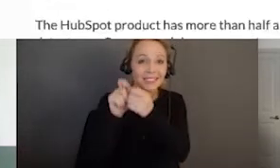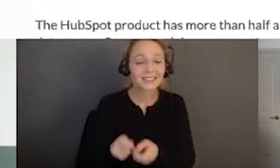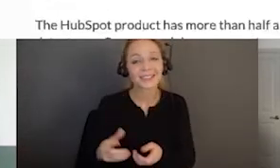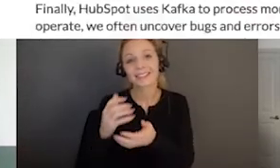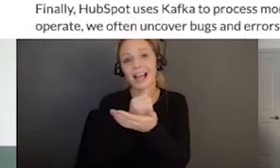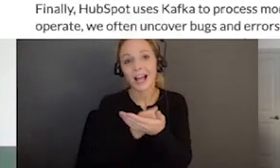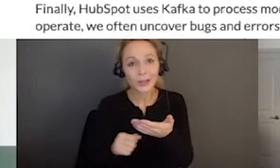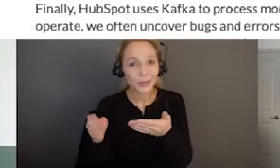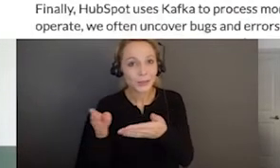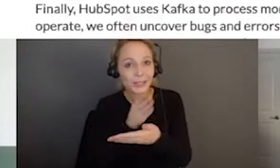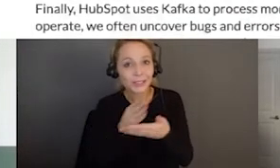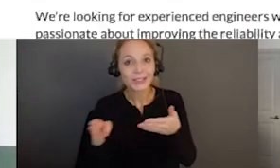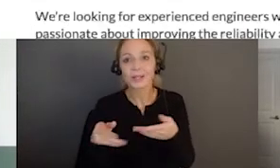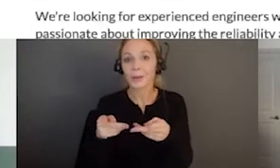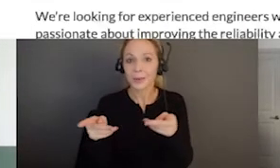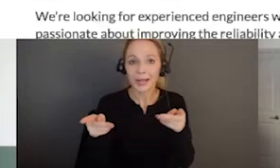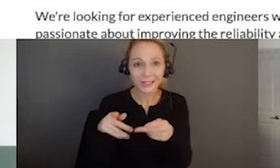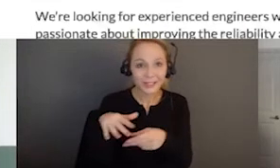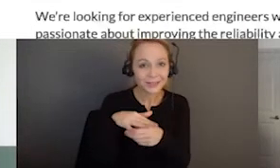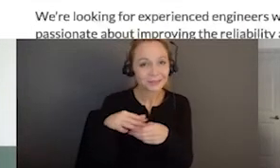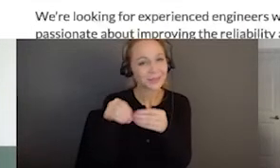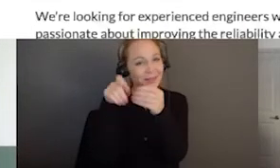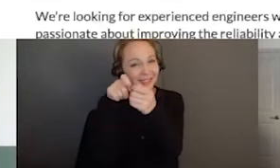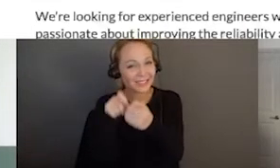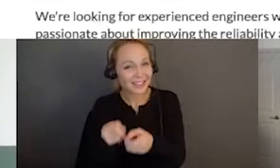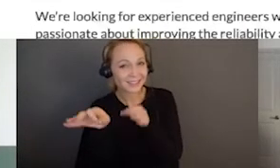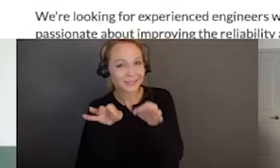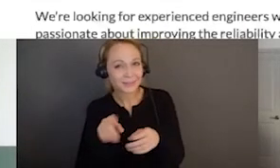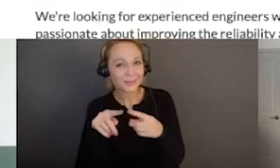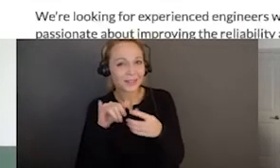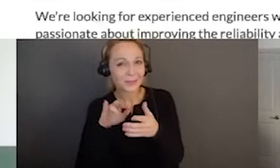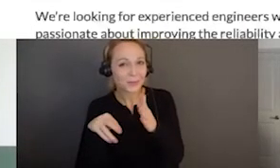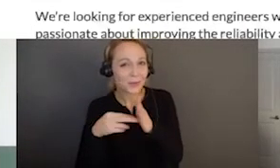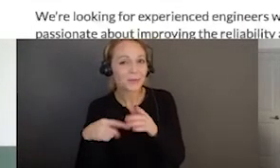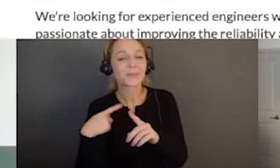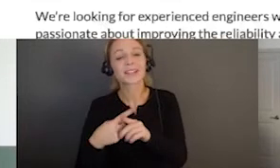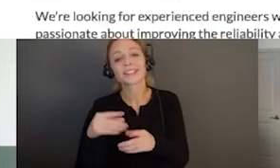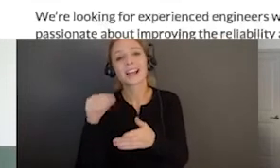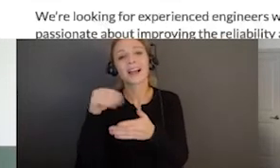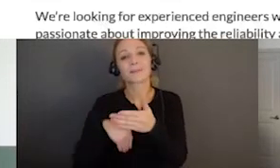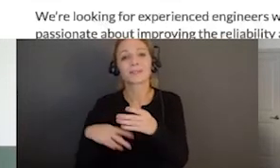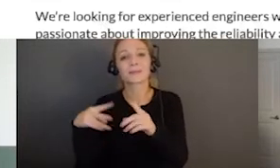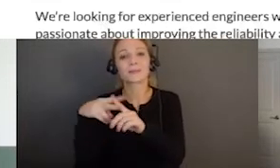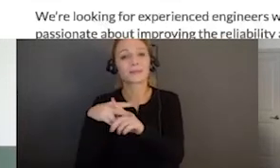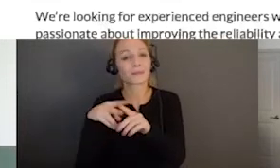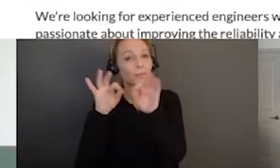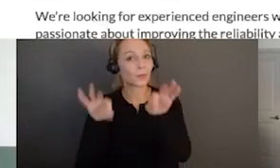AS SALARY RANGE, LOCATION, AND MORE DETAILED DESCRIPTION ABOUT THE ROLE AND AND APPLICATION FORM FOR CANDIDATES TO APPLY.